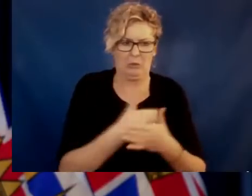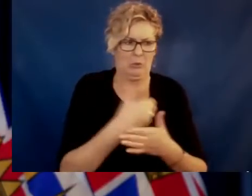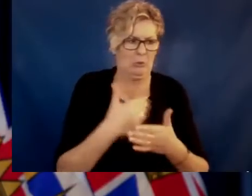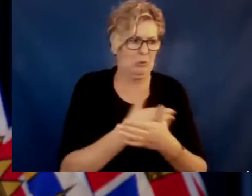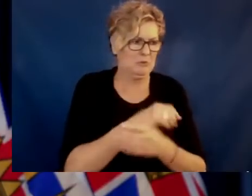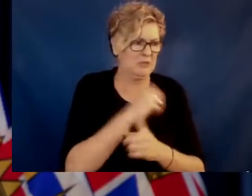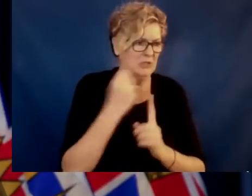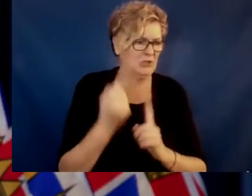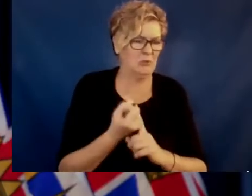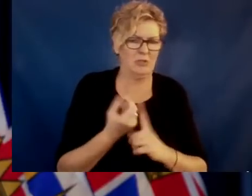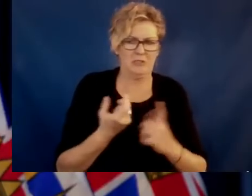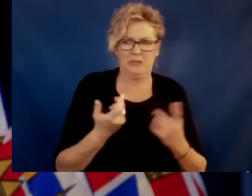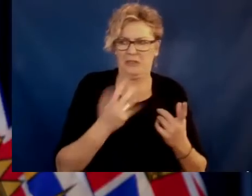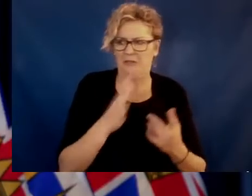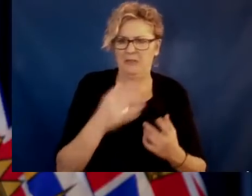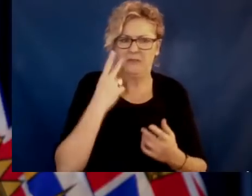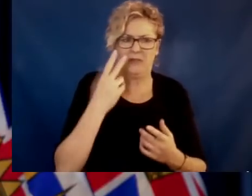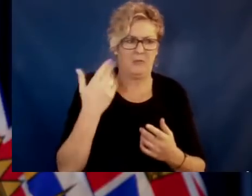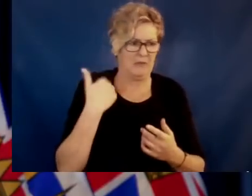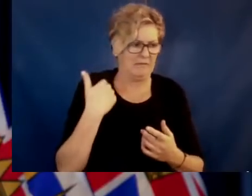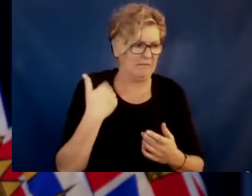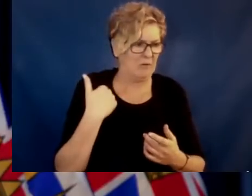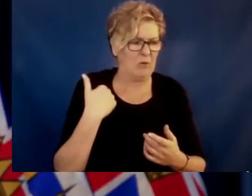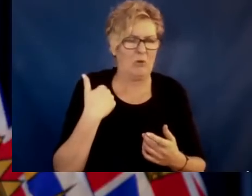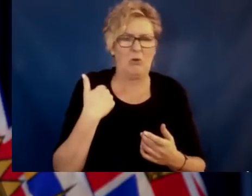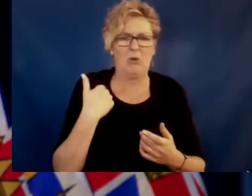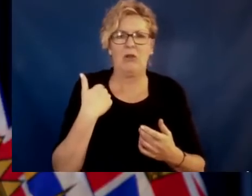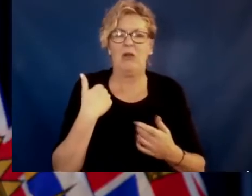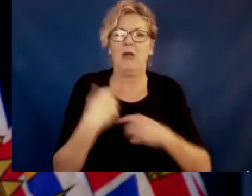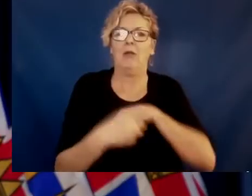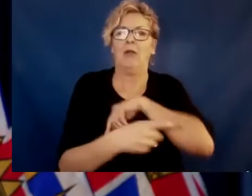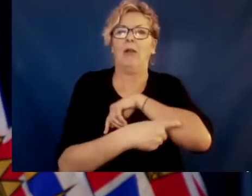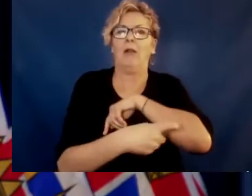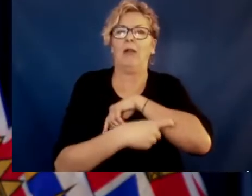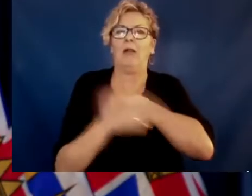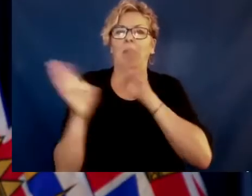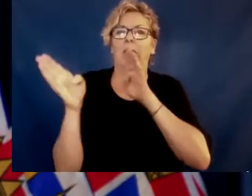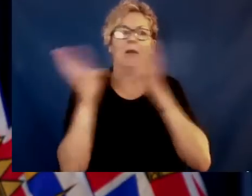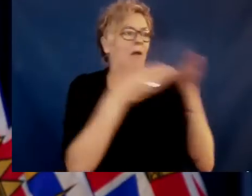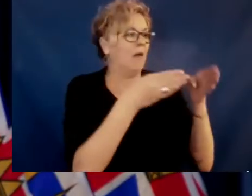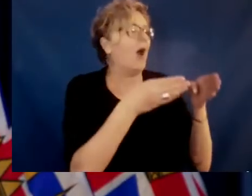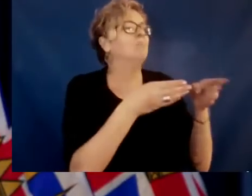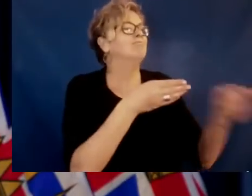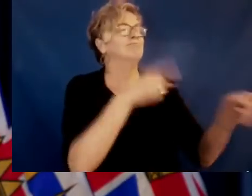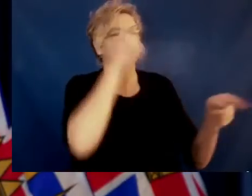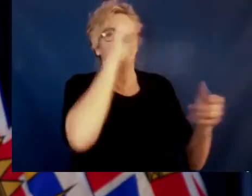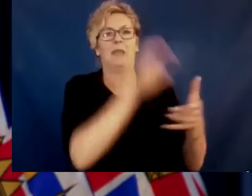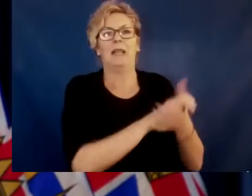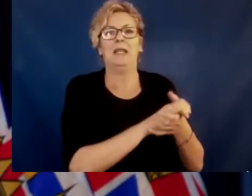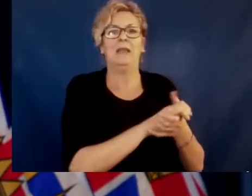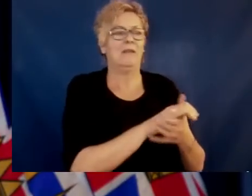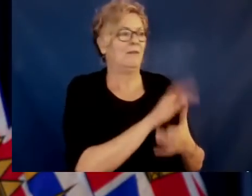We know this happens with anti-vaccine activists and I think they're taking a lot of the strategies that the